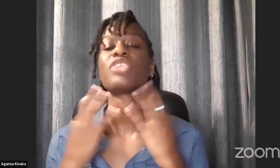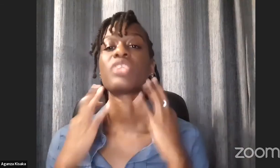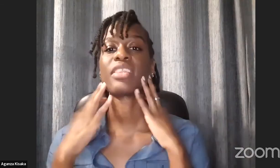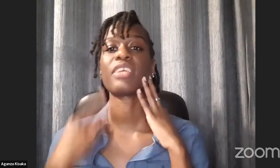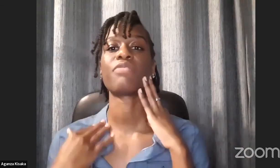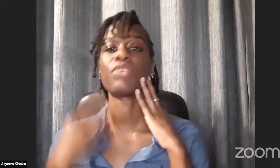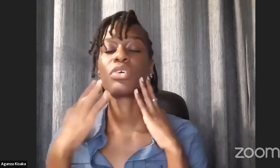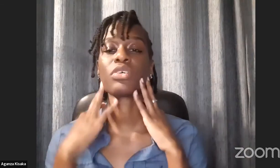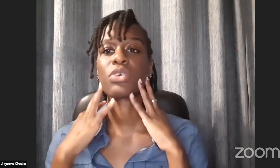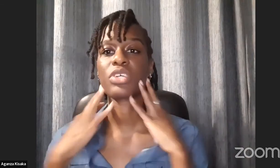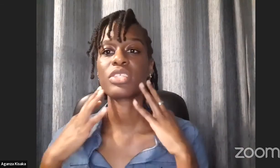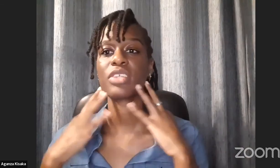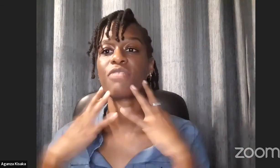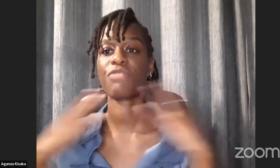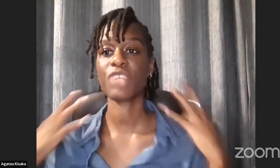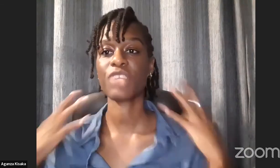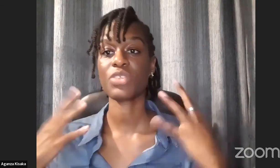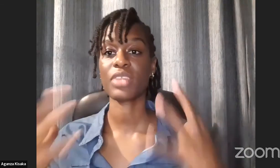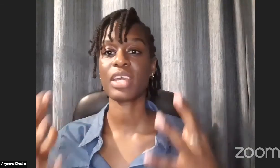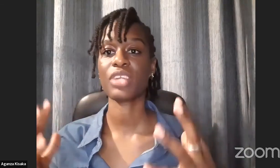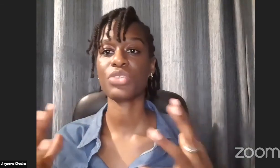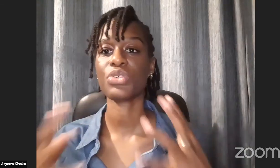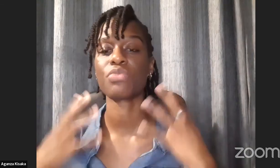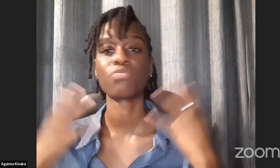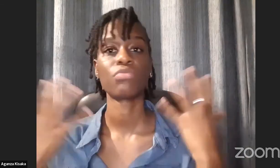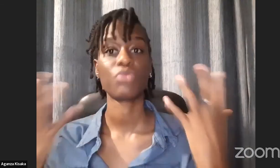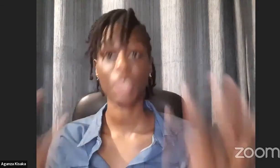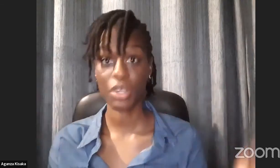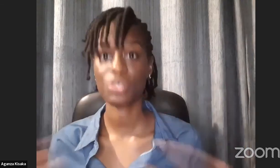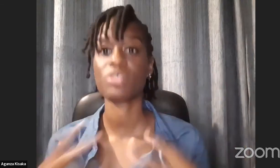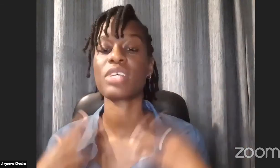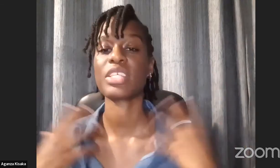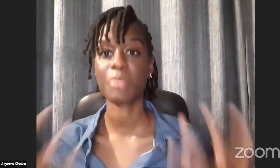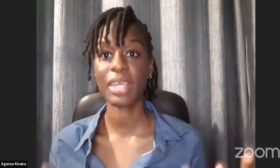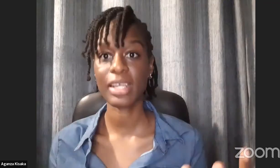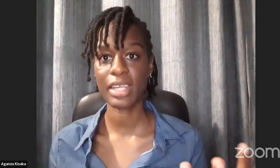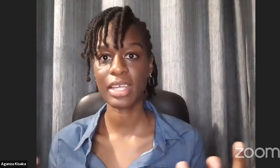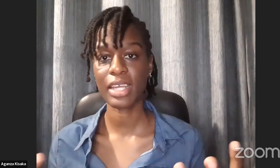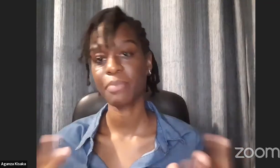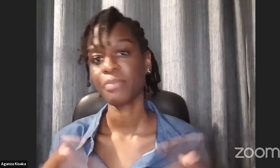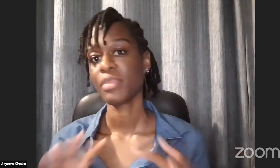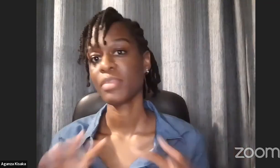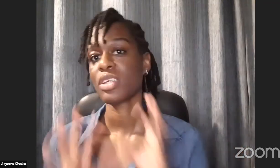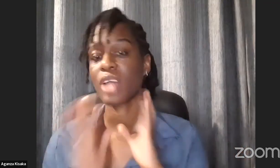and to get their vocal chords release so they can do rehearsals and speak clearly,